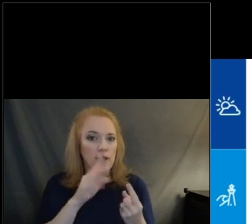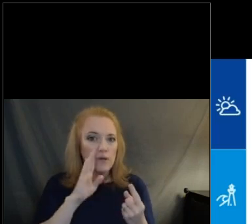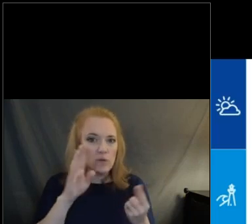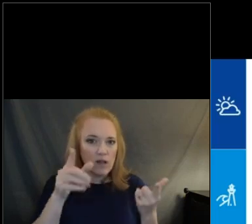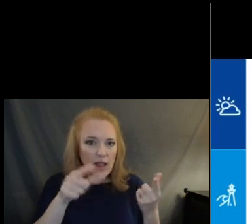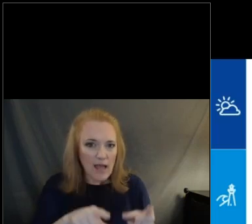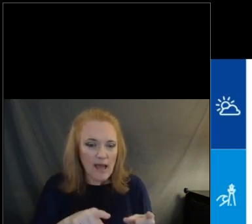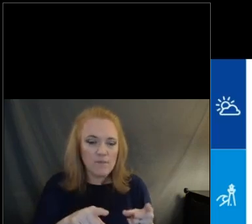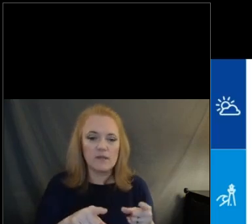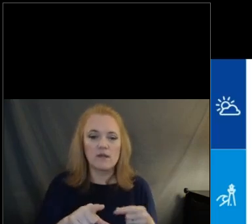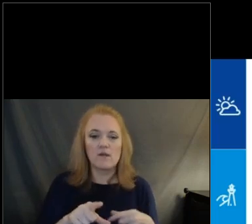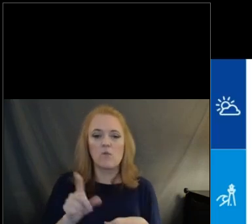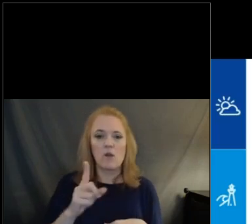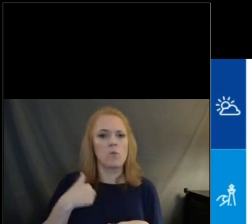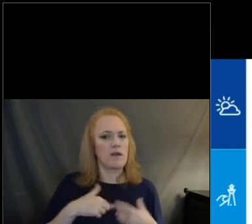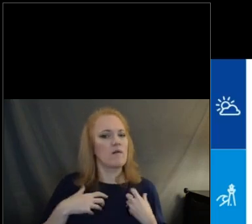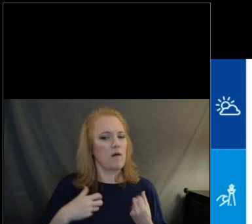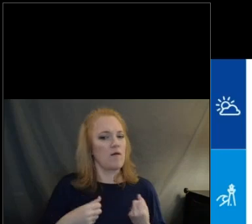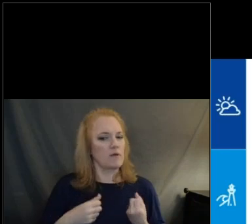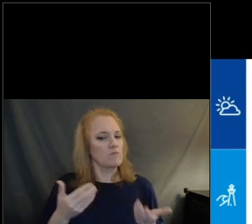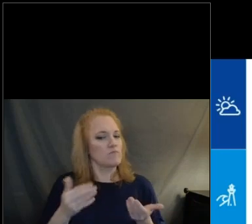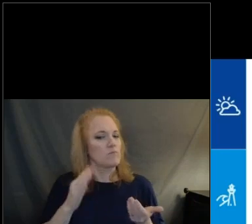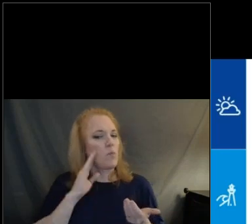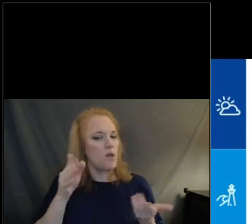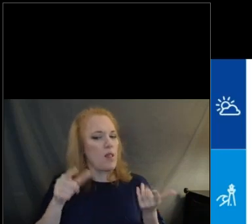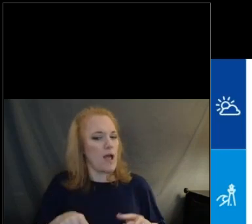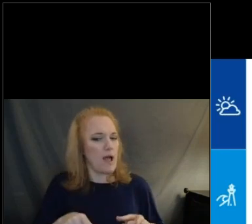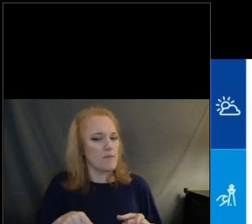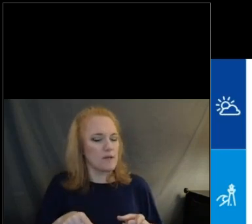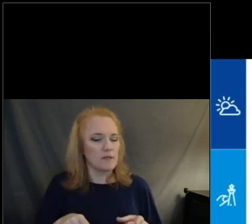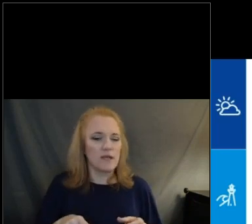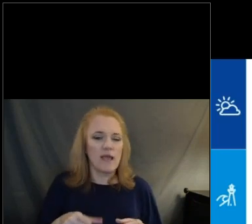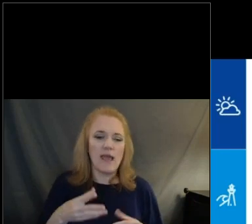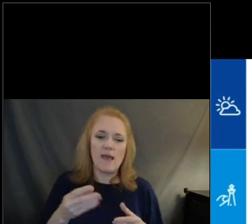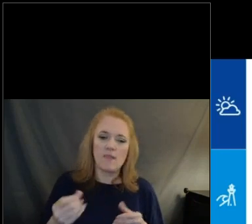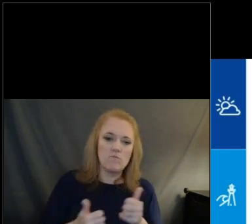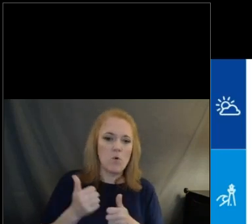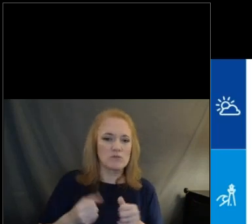confidence is, and some of the basis for what the impacts may be and how folks could prepare